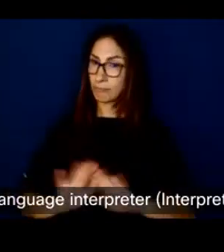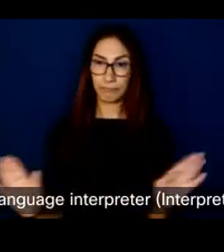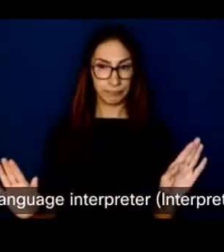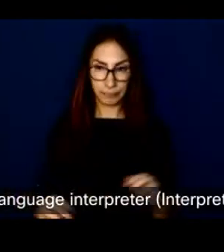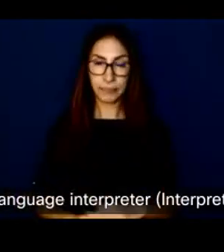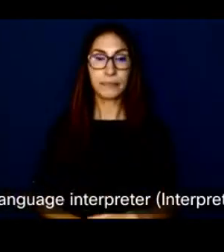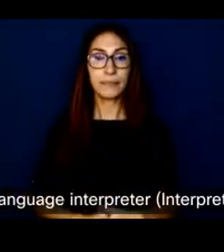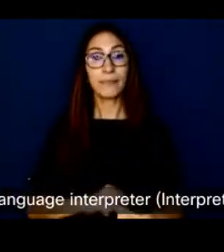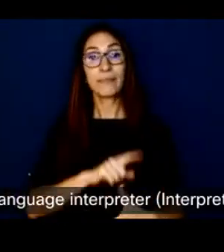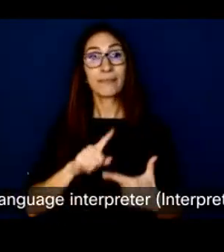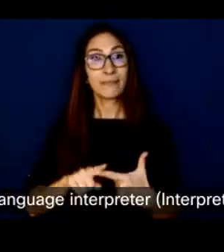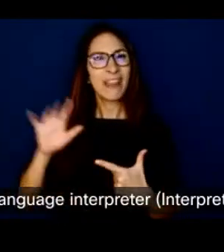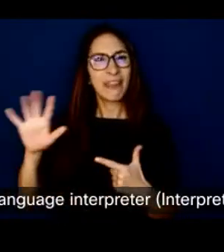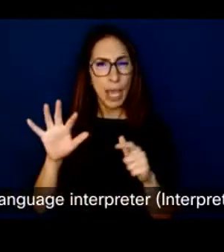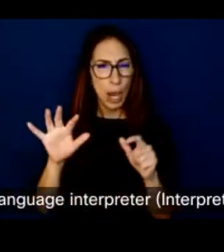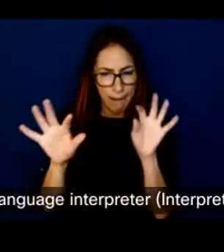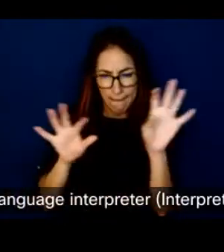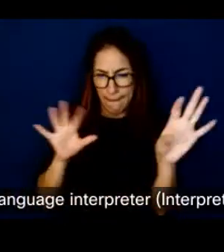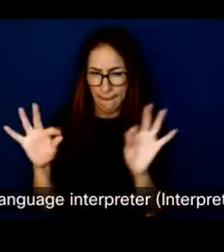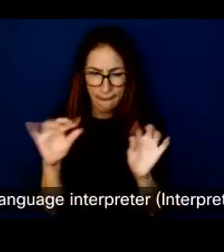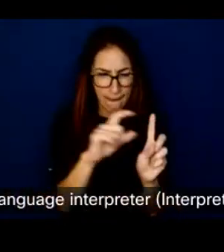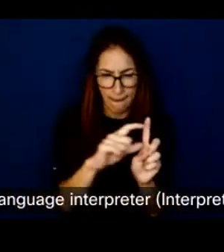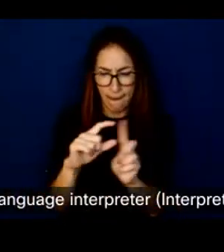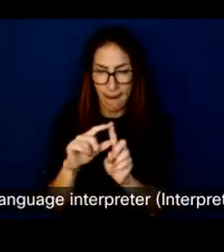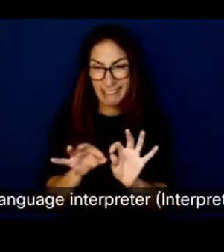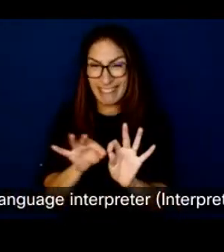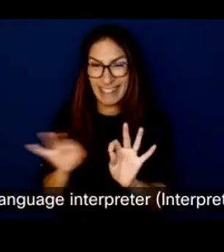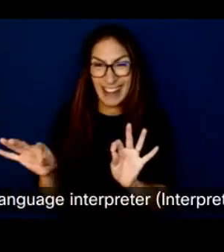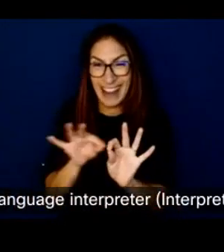is critically important. So, how you talk to and about people